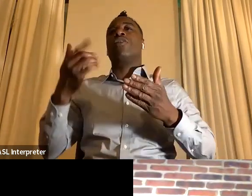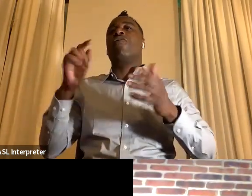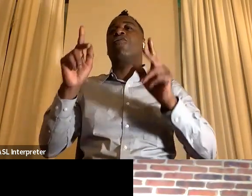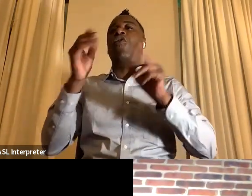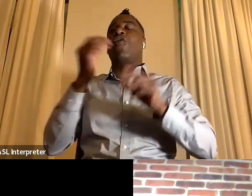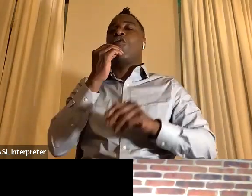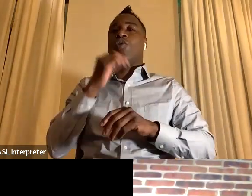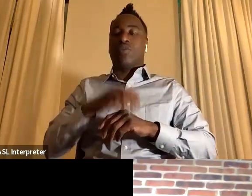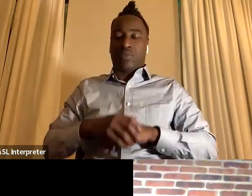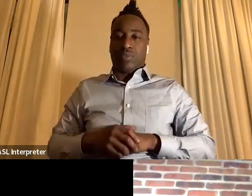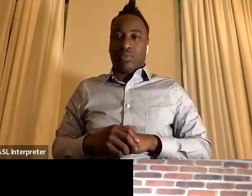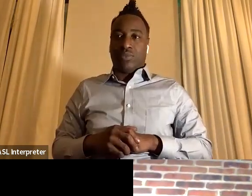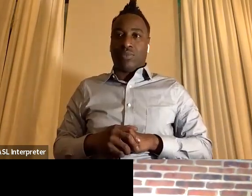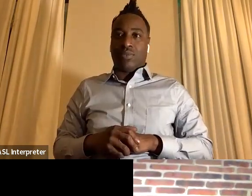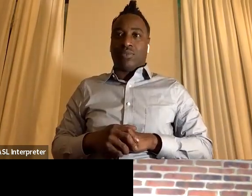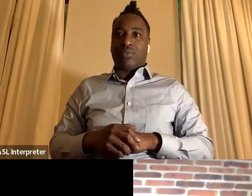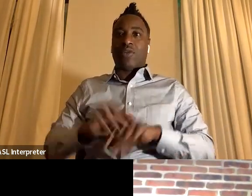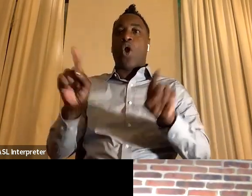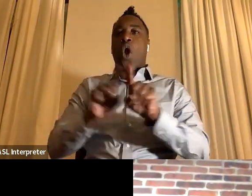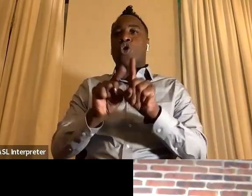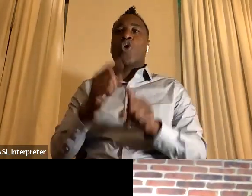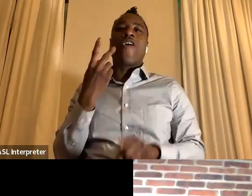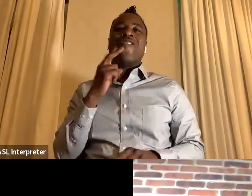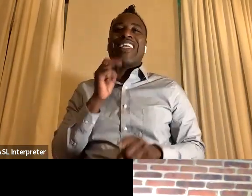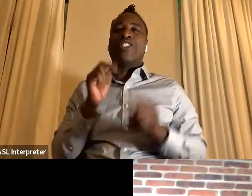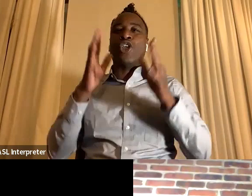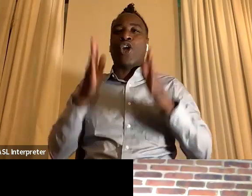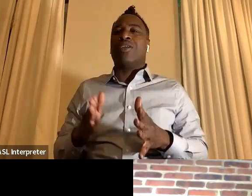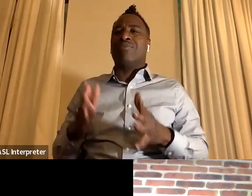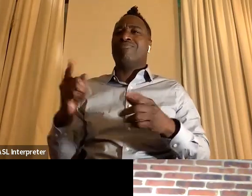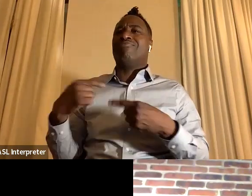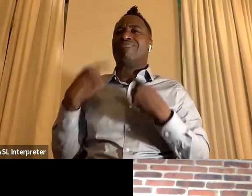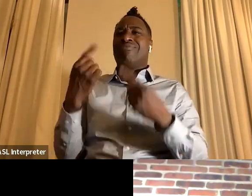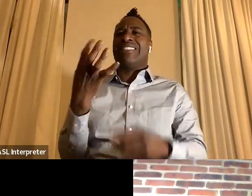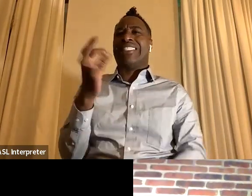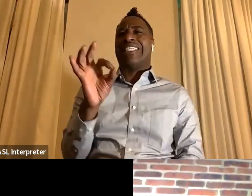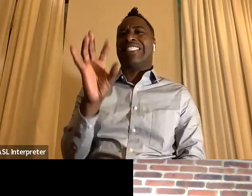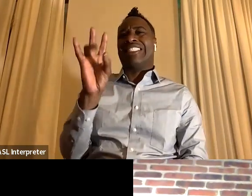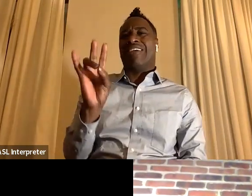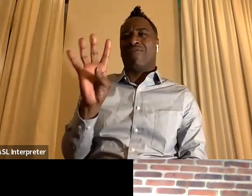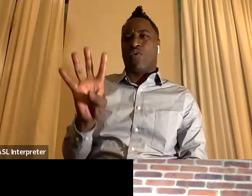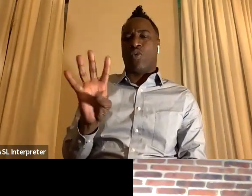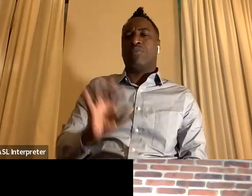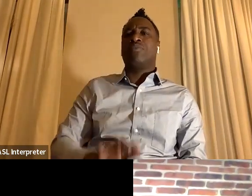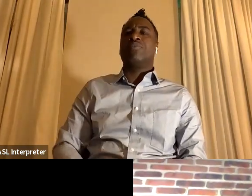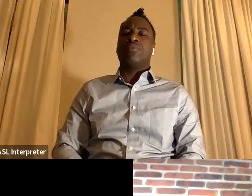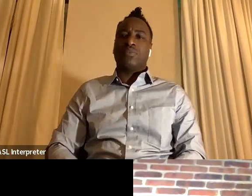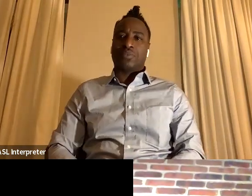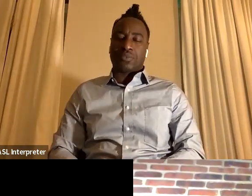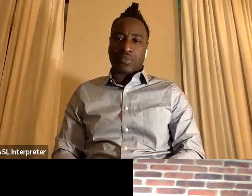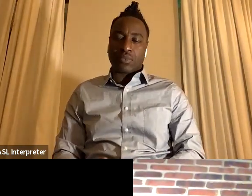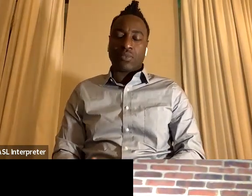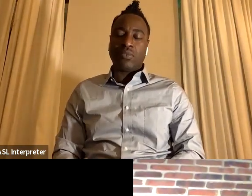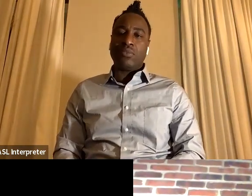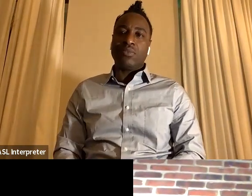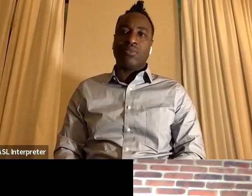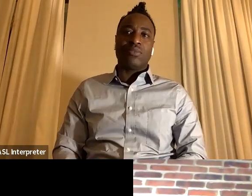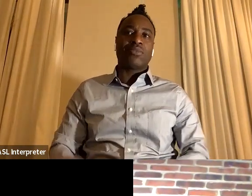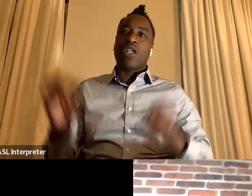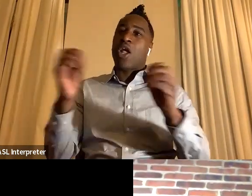I am also a vegetarian and I've been a vegetarian since 1974. It's much easier to be a vegetarian today.